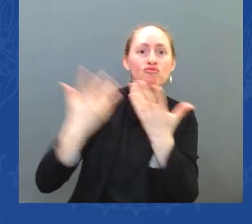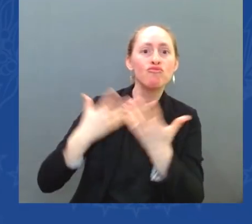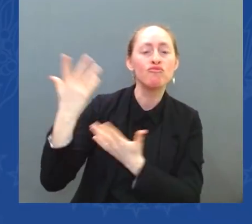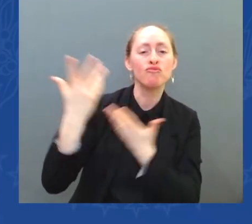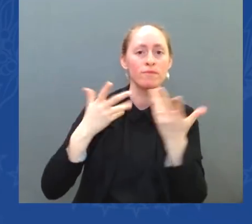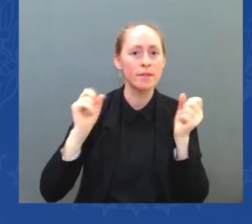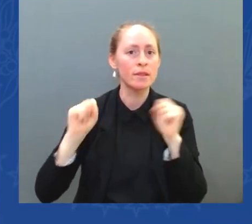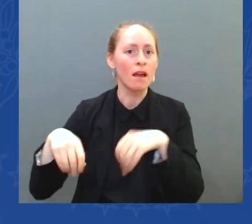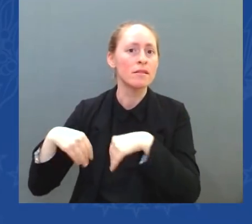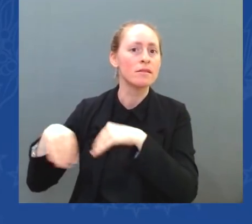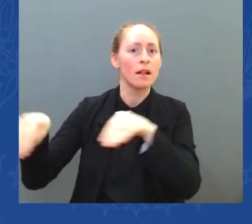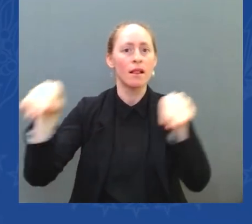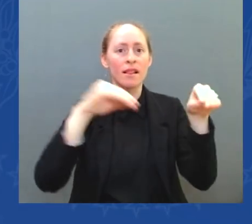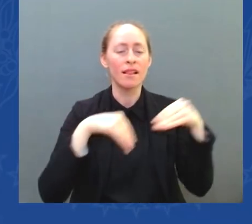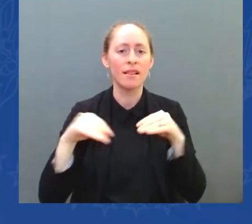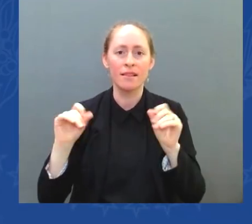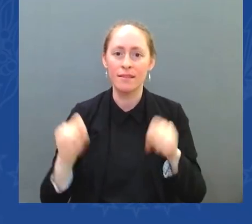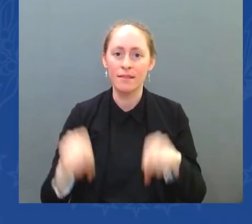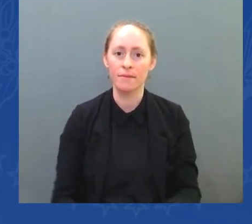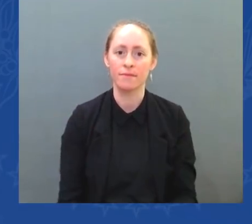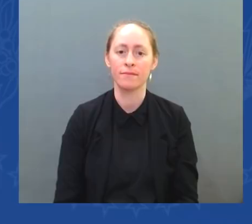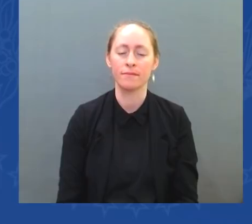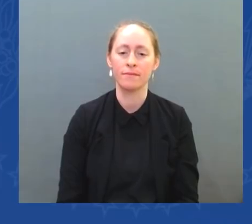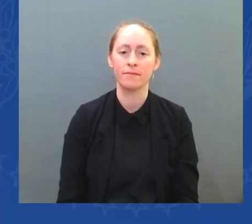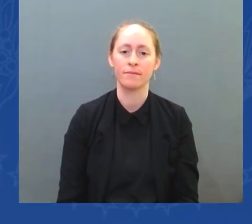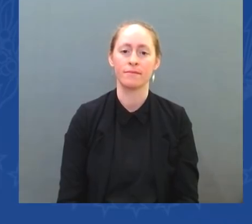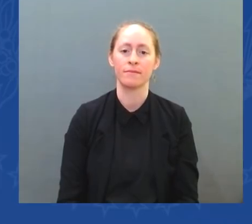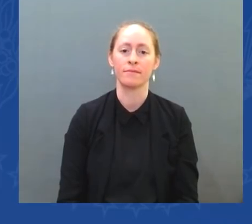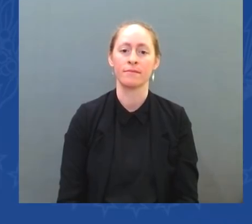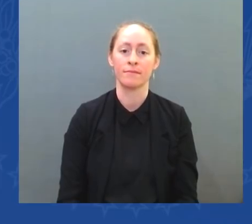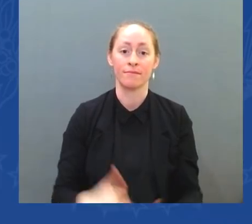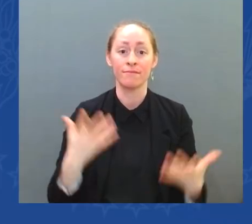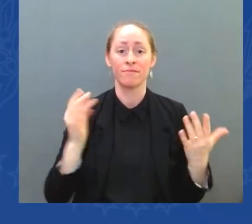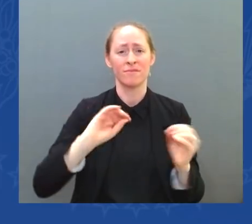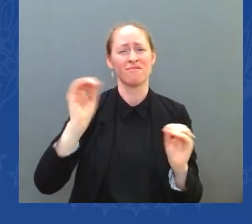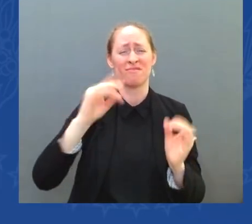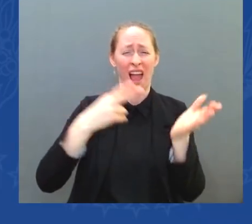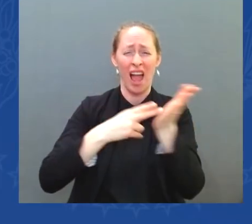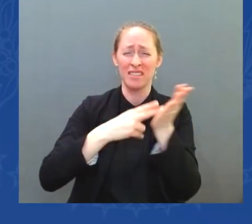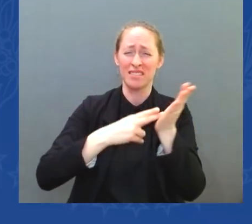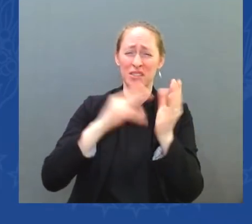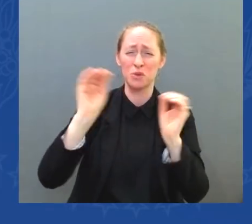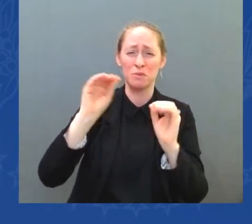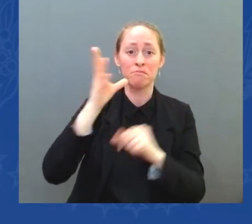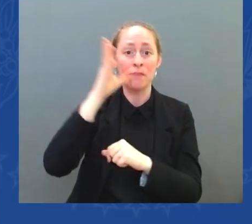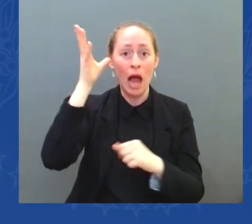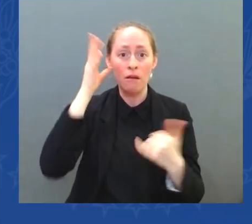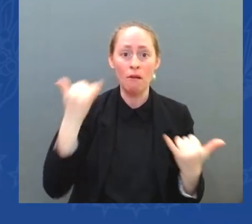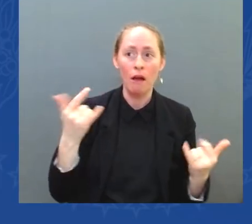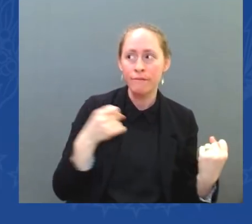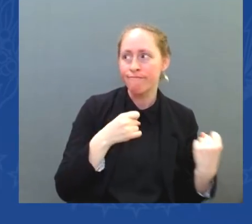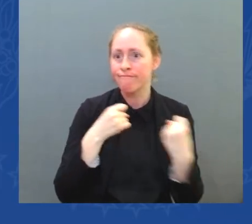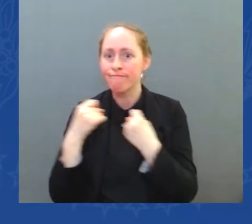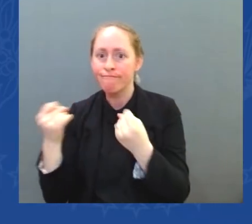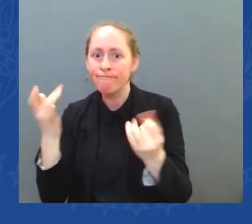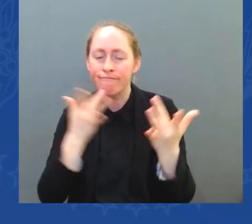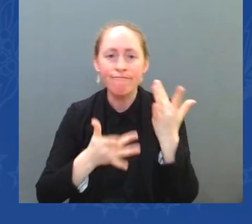or a fast-food chain to literally hook up to the Internet in their car so their kid could do their homework over -- on the line -- online.